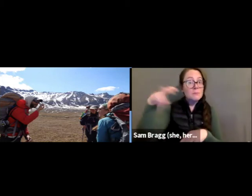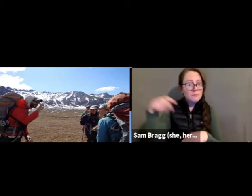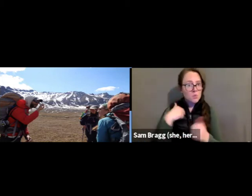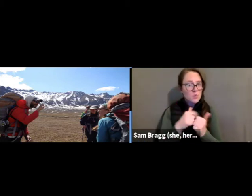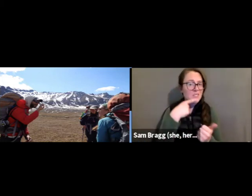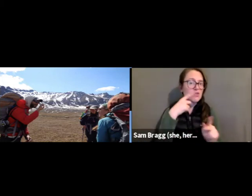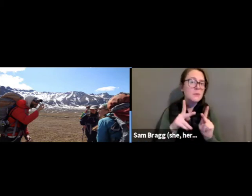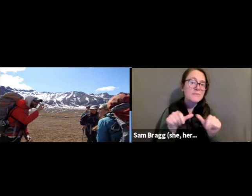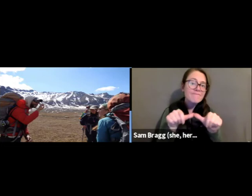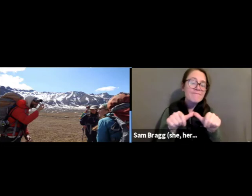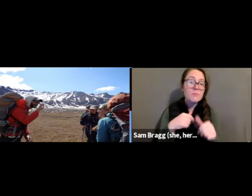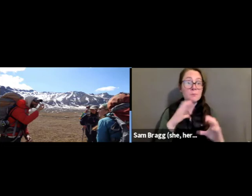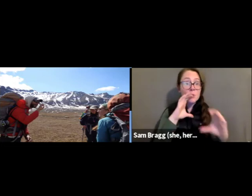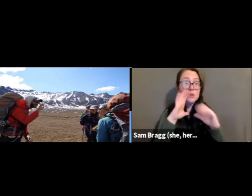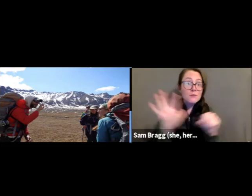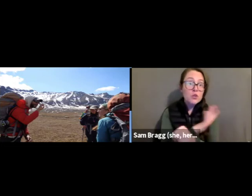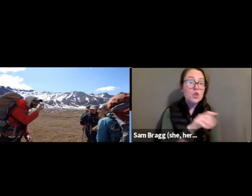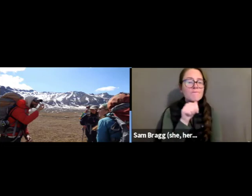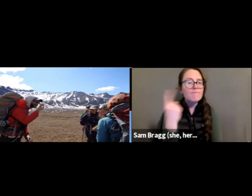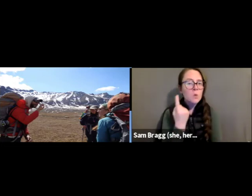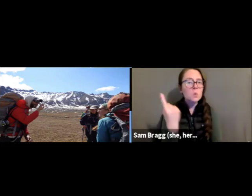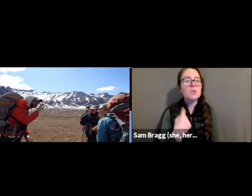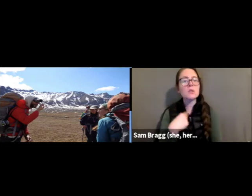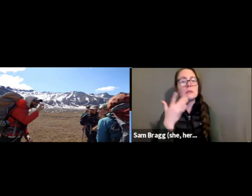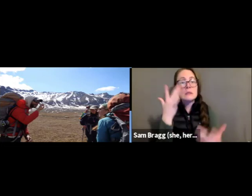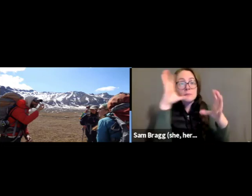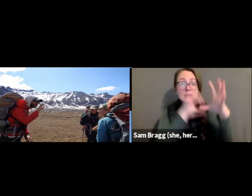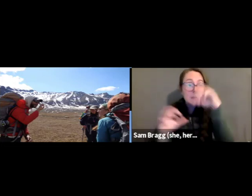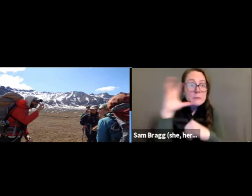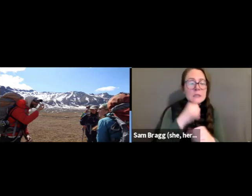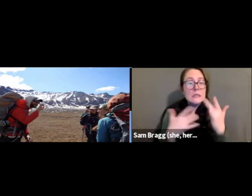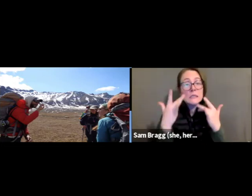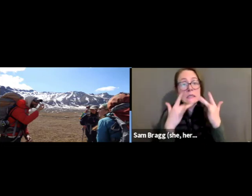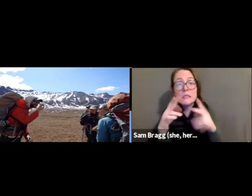experiencing every day on each expedition trying to communicate and not always having full access